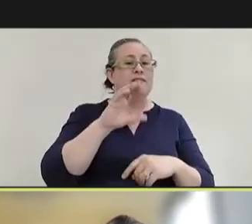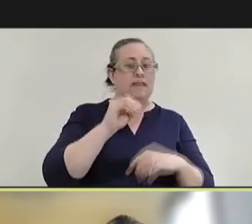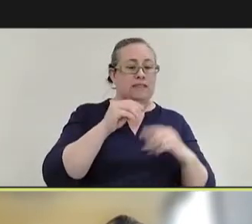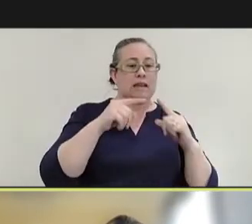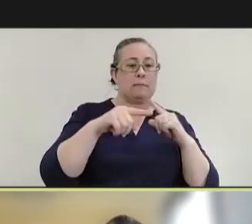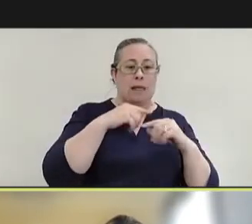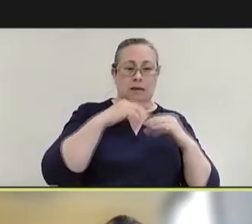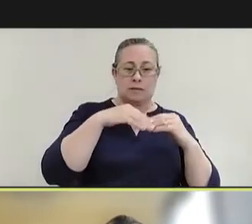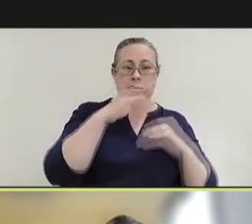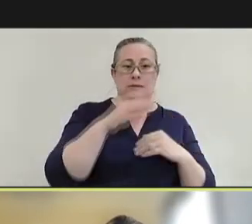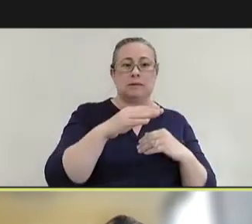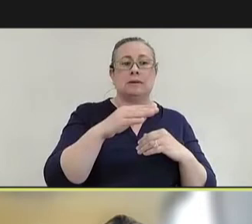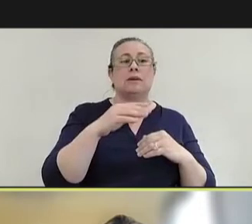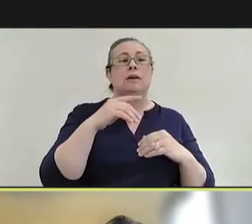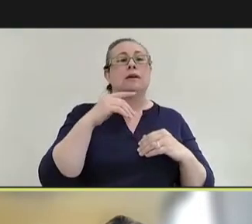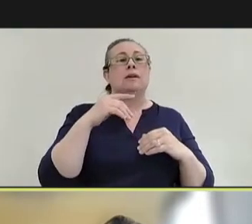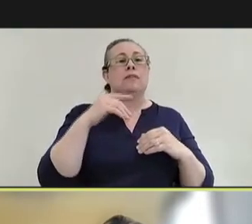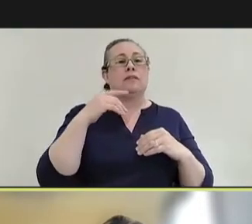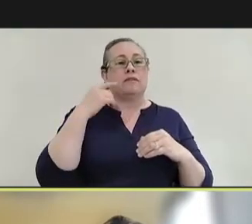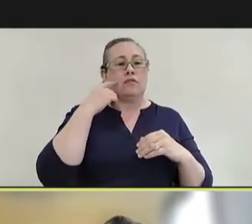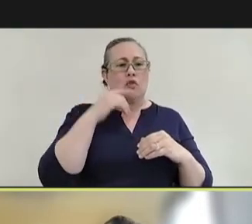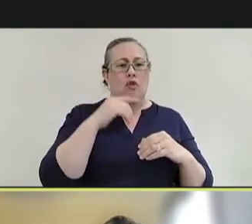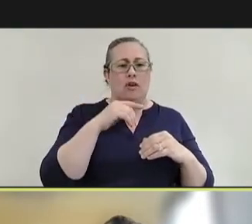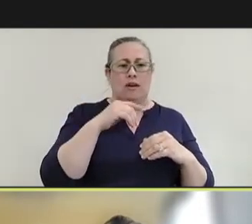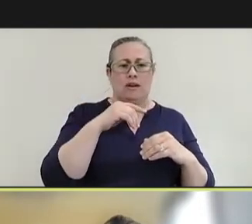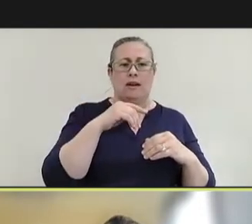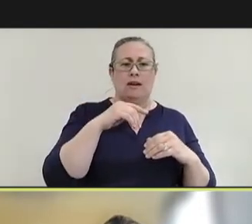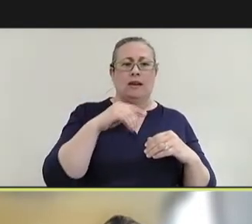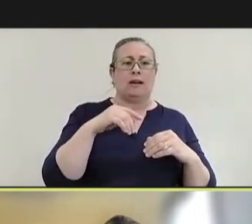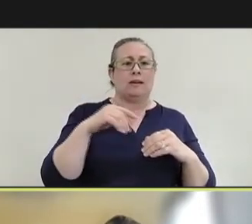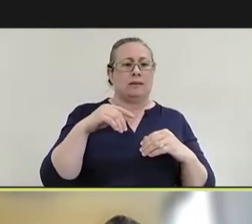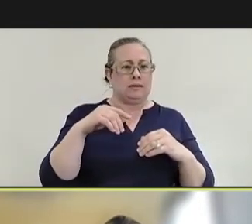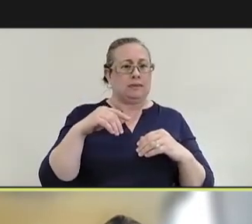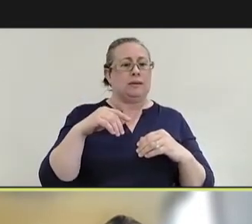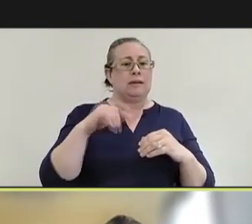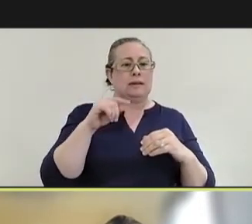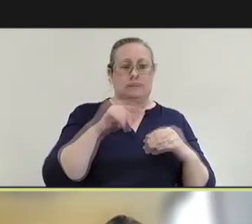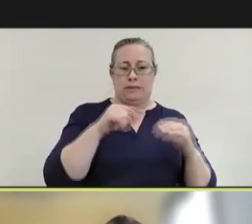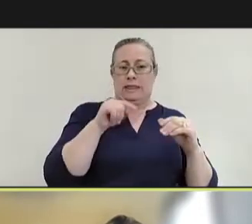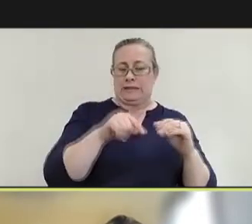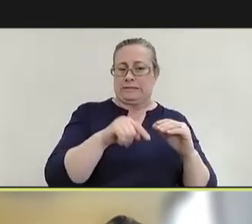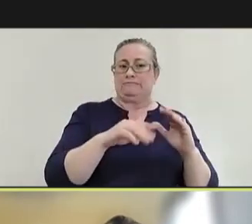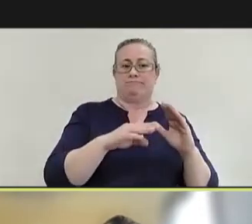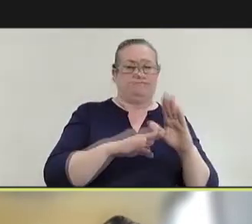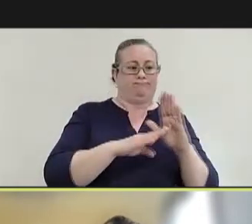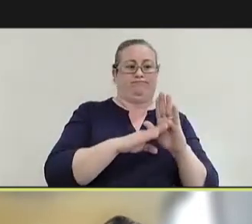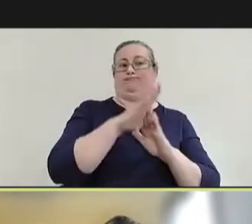65-plus for Prevnar. Here, we have seen sharp increases, and again, this is, we believe,